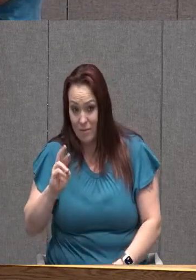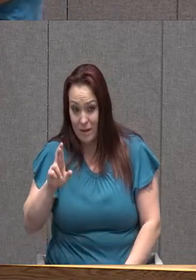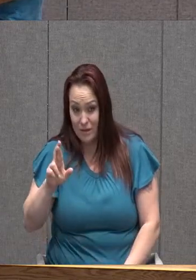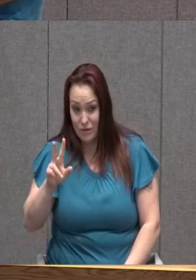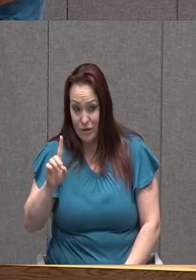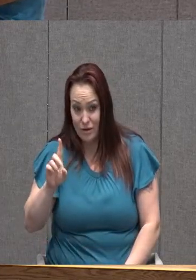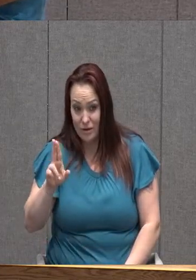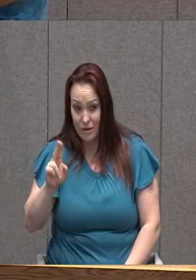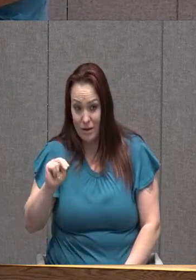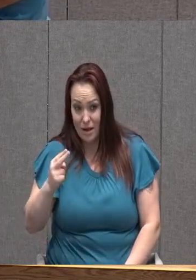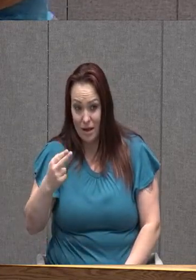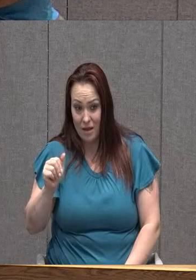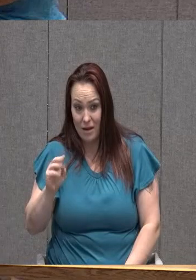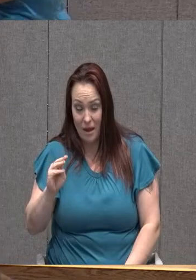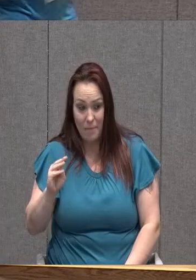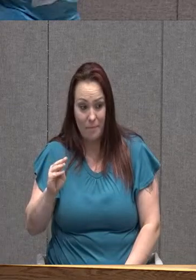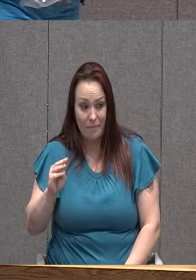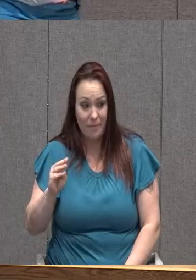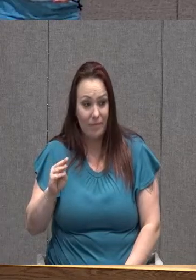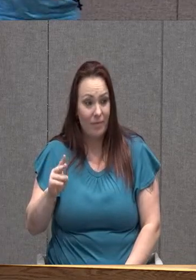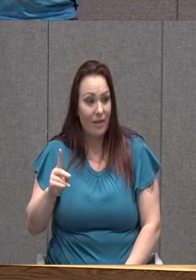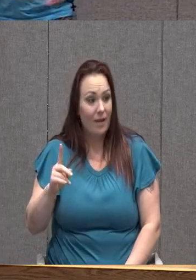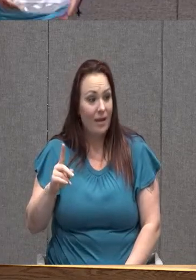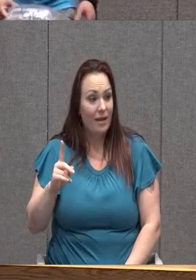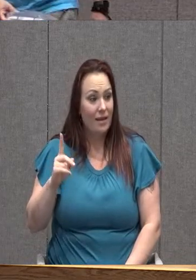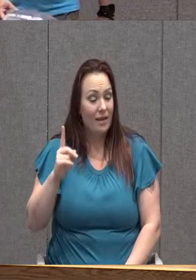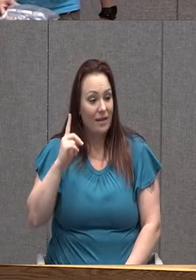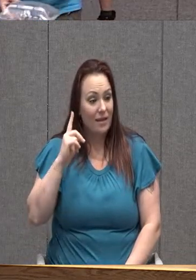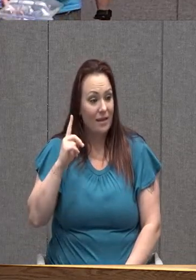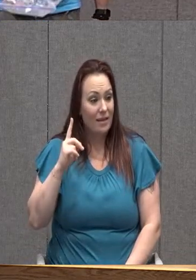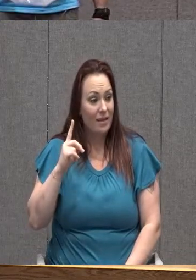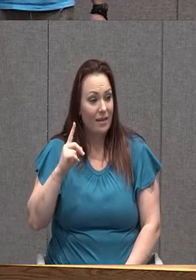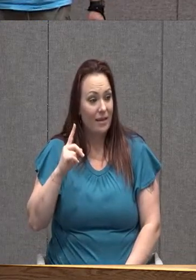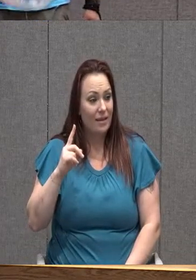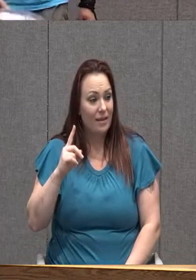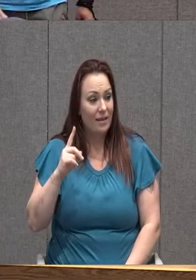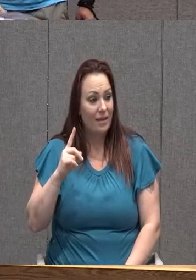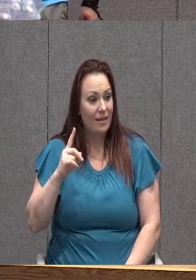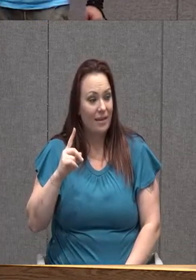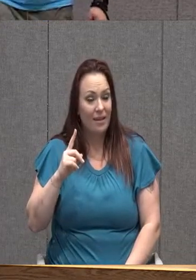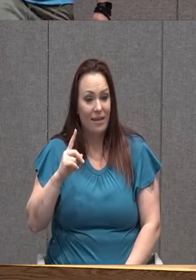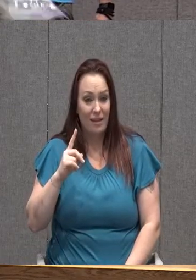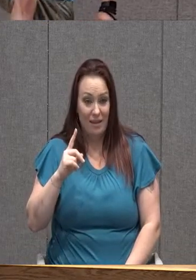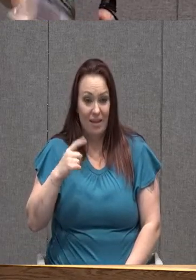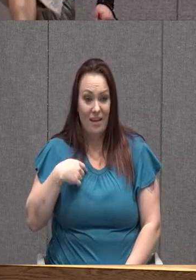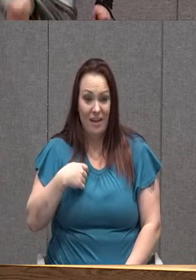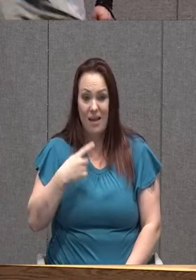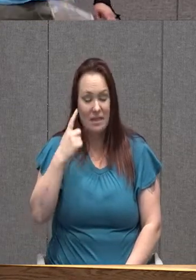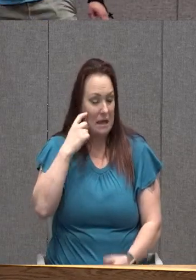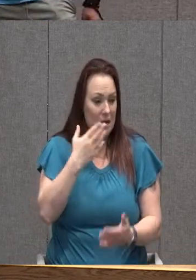I think I need, yeah, the larger object definitely worked better for me,